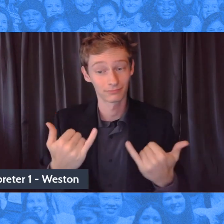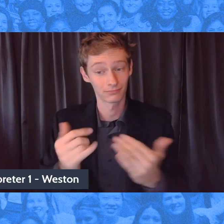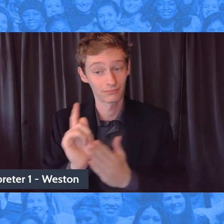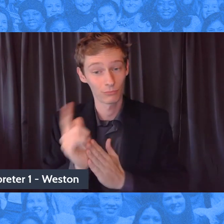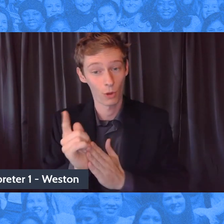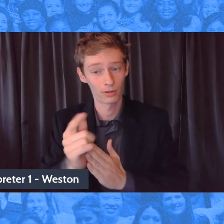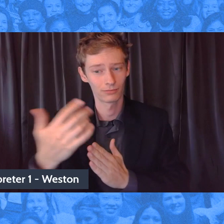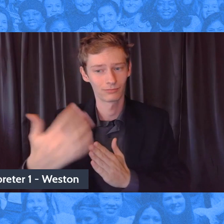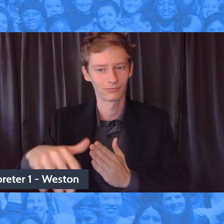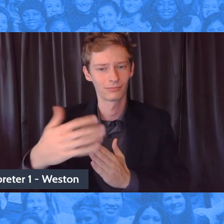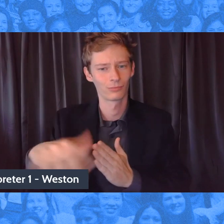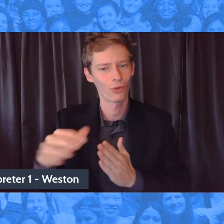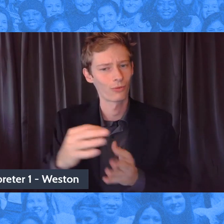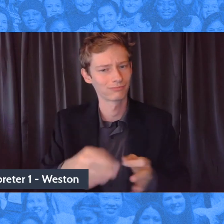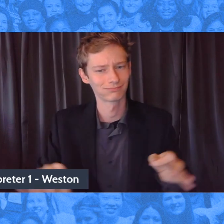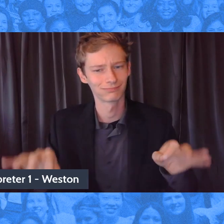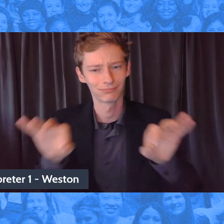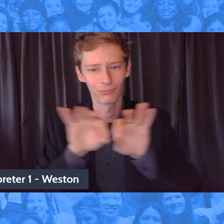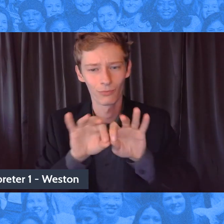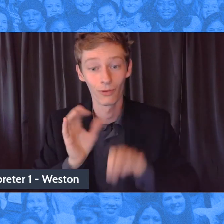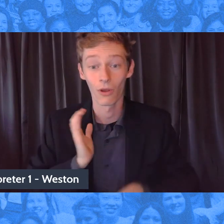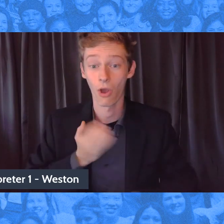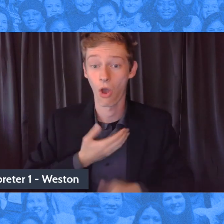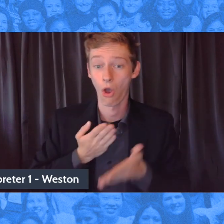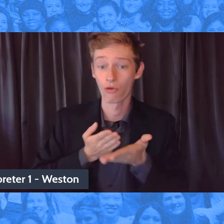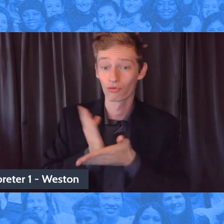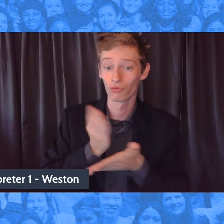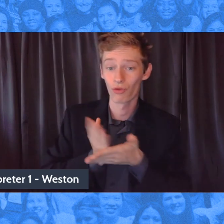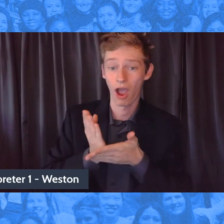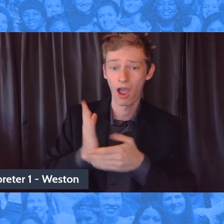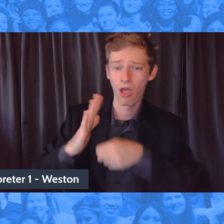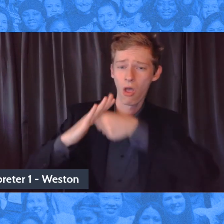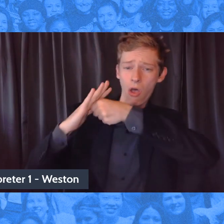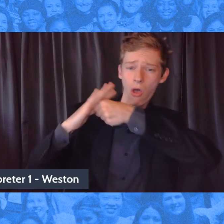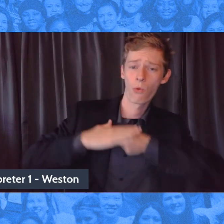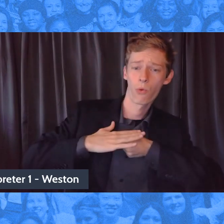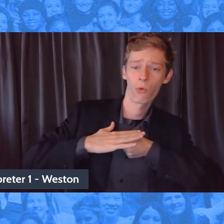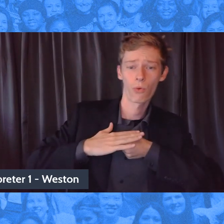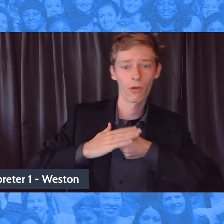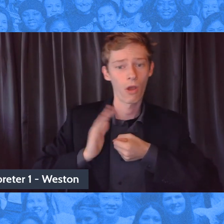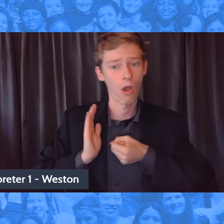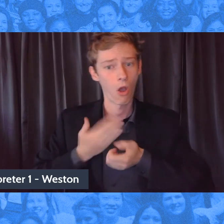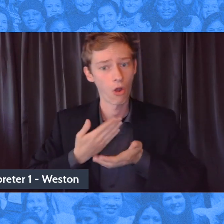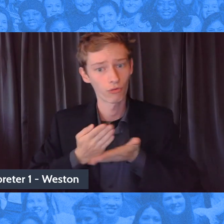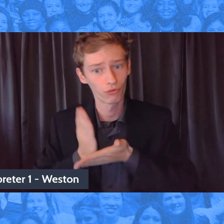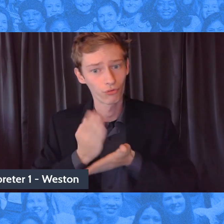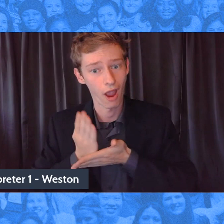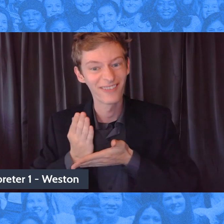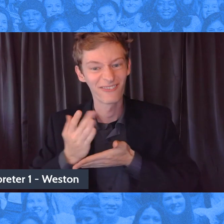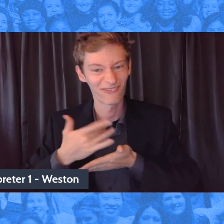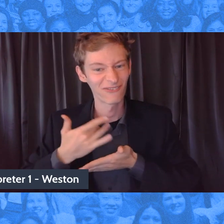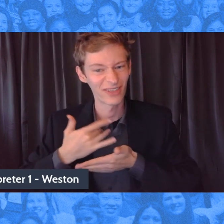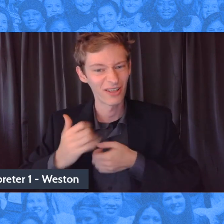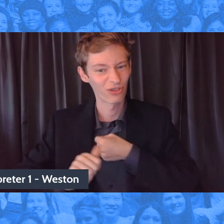where our rights are being attacked, where our rights are being threatened and we need to go ahead and rest so we can